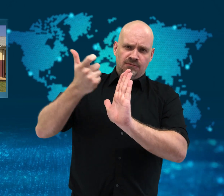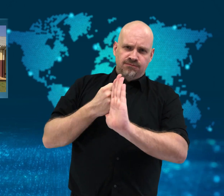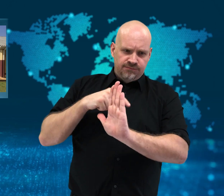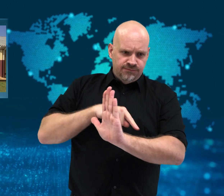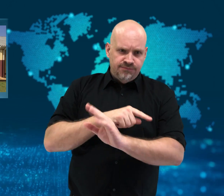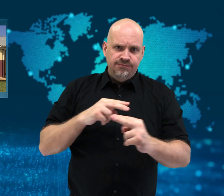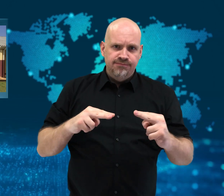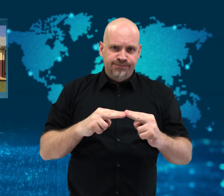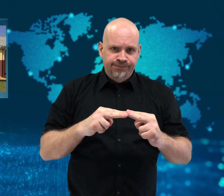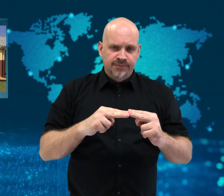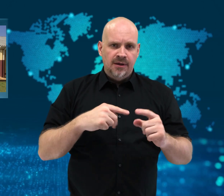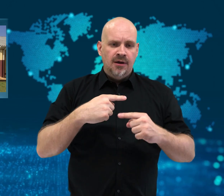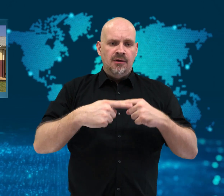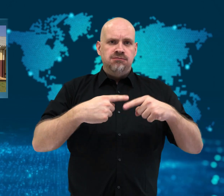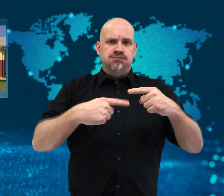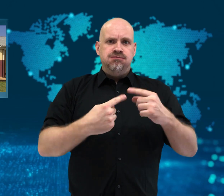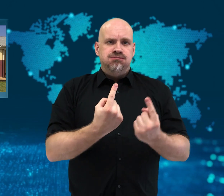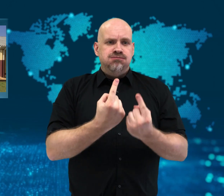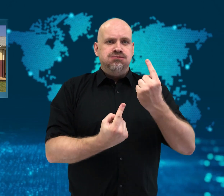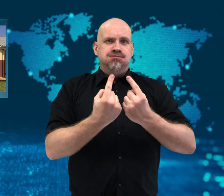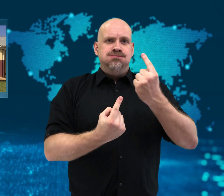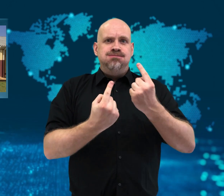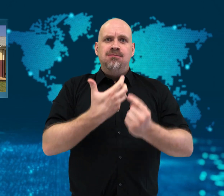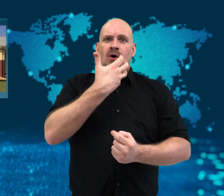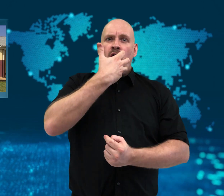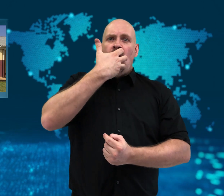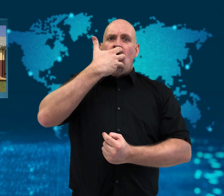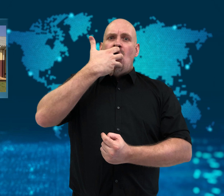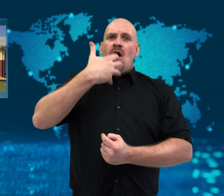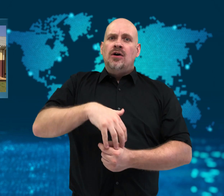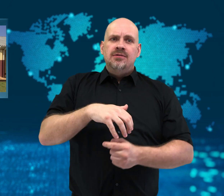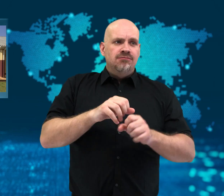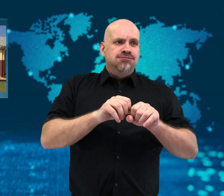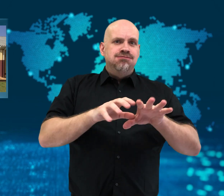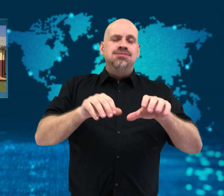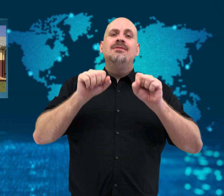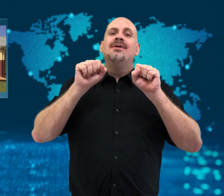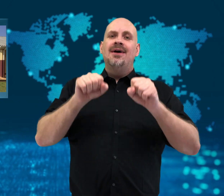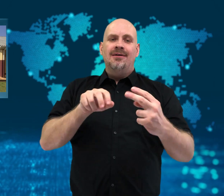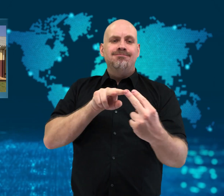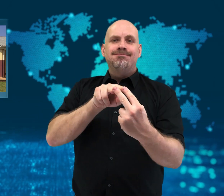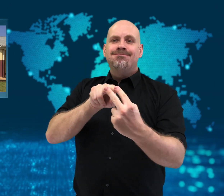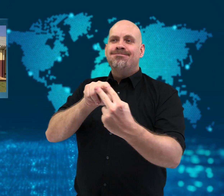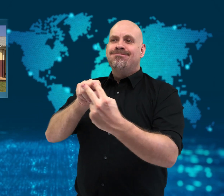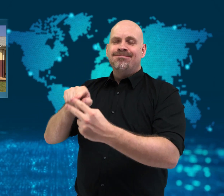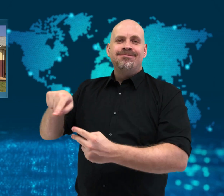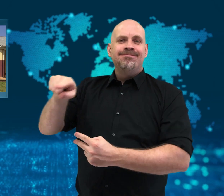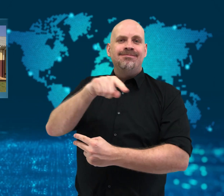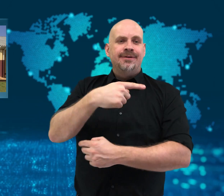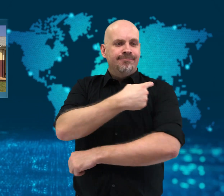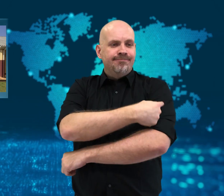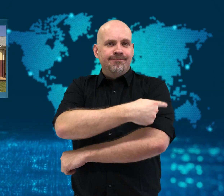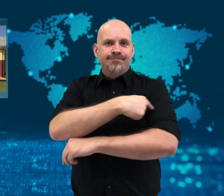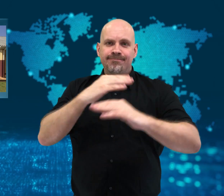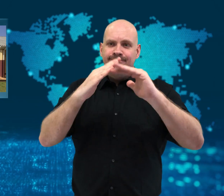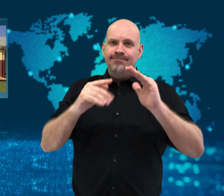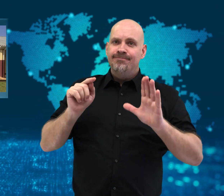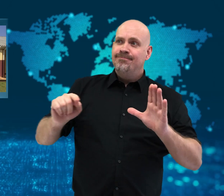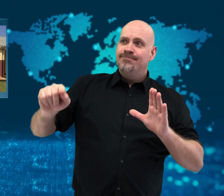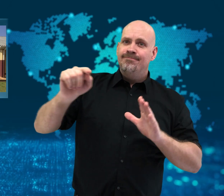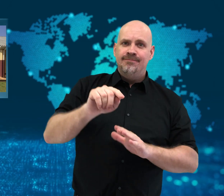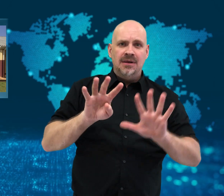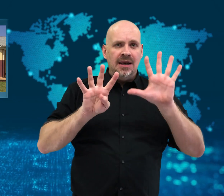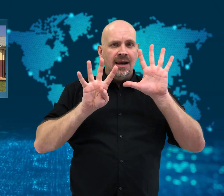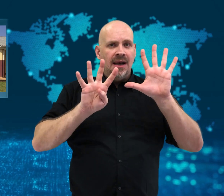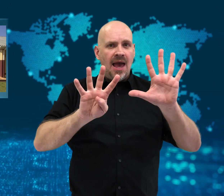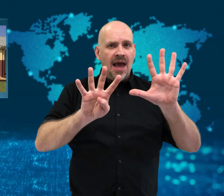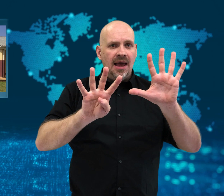Cold water from the main water lines is pulled into the tanks,